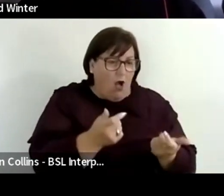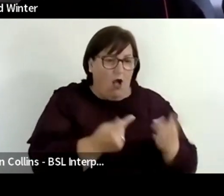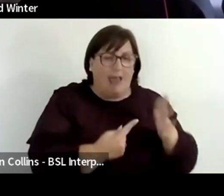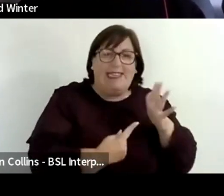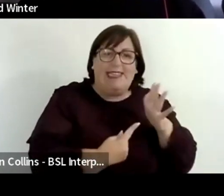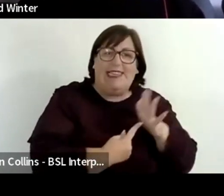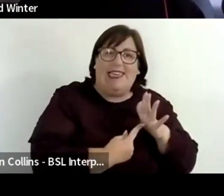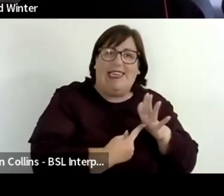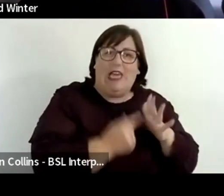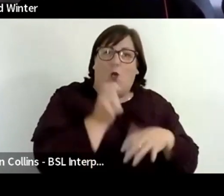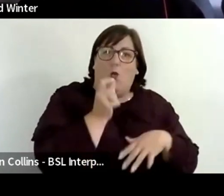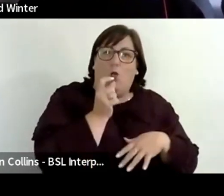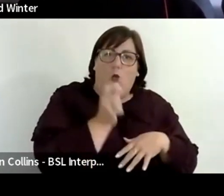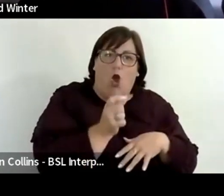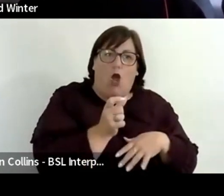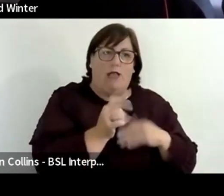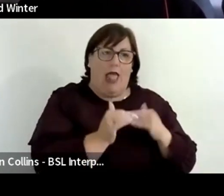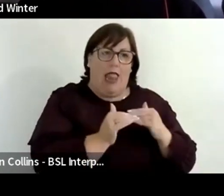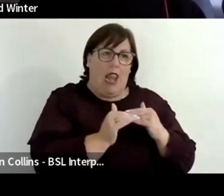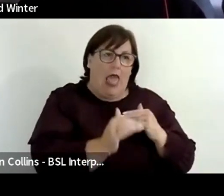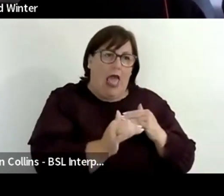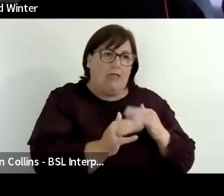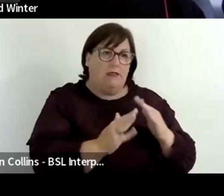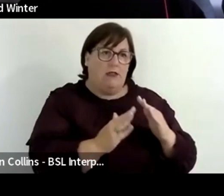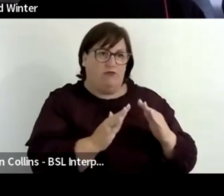acquisitions and we pull from that first.